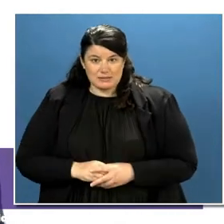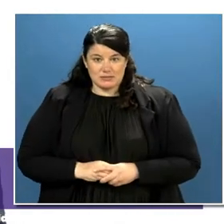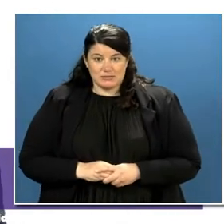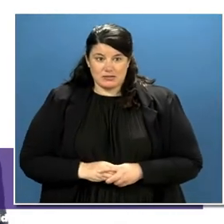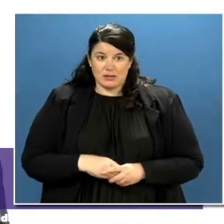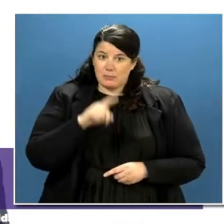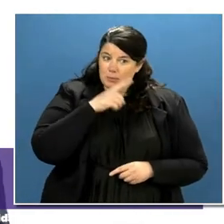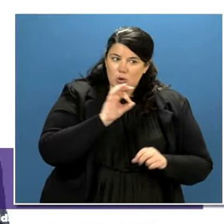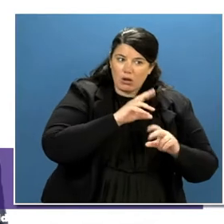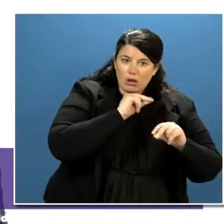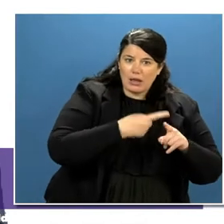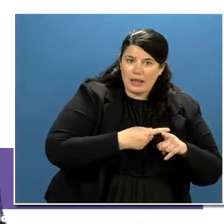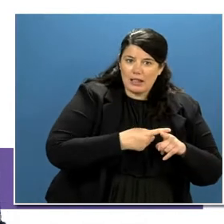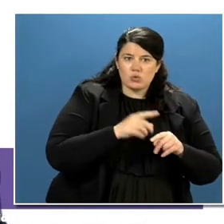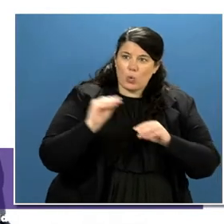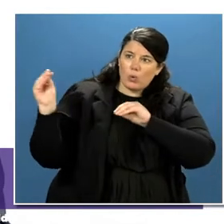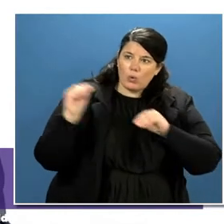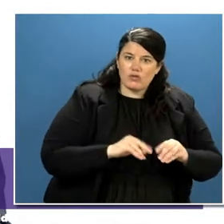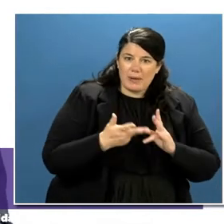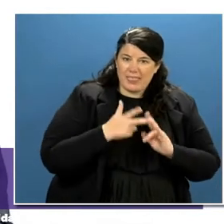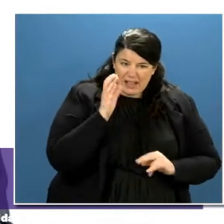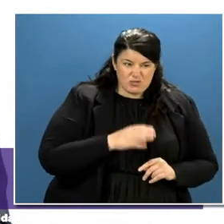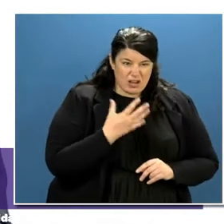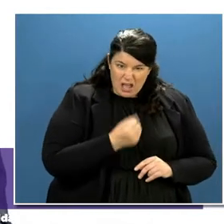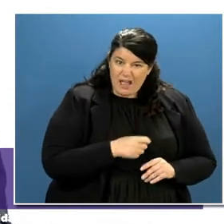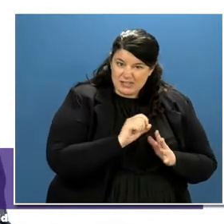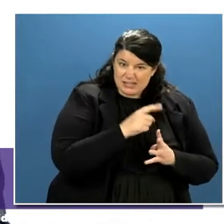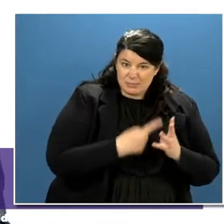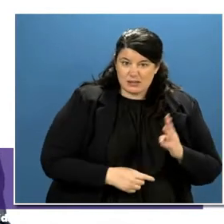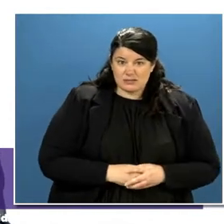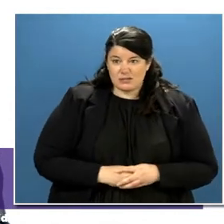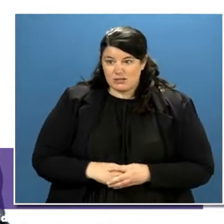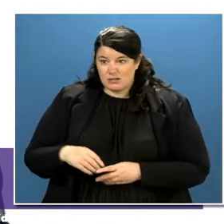people with disabilities. People with diverse sexual orientations have disabilities.